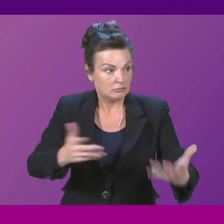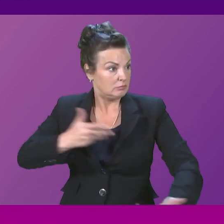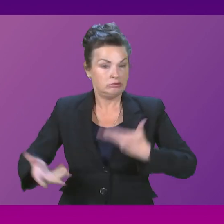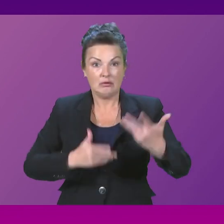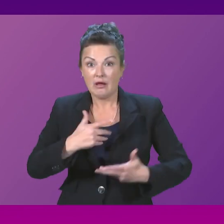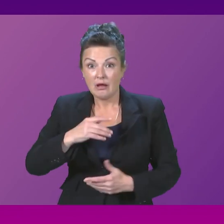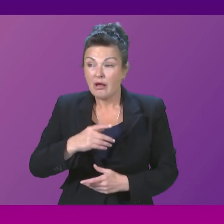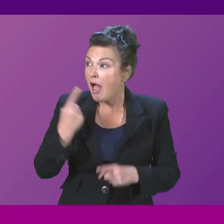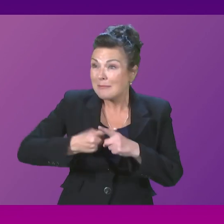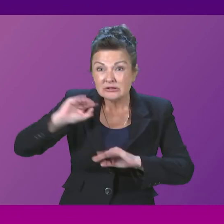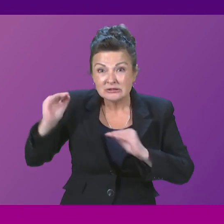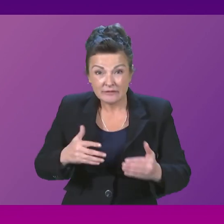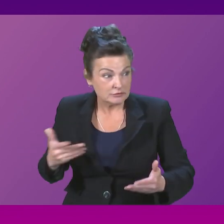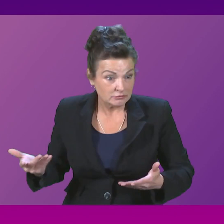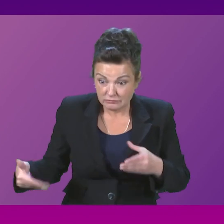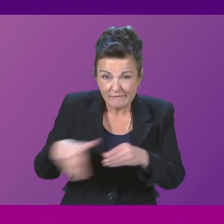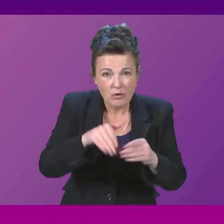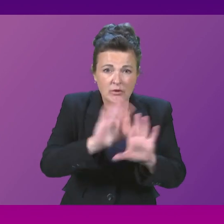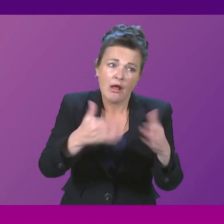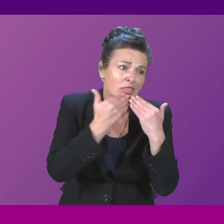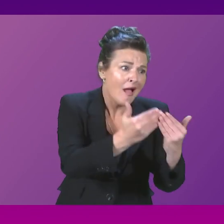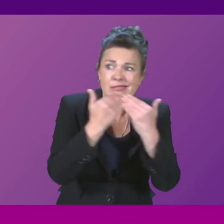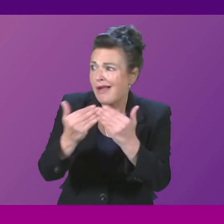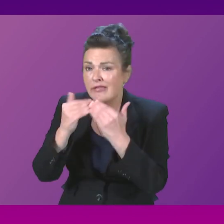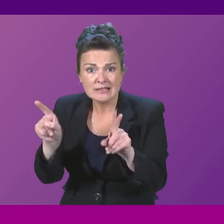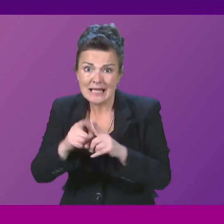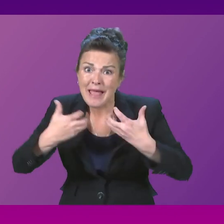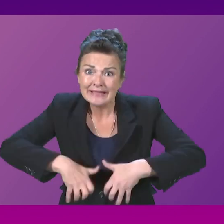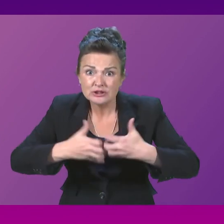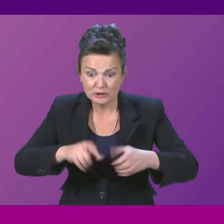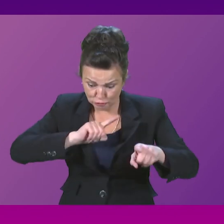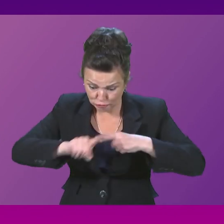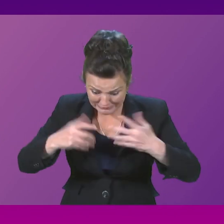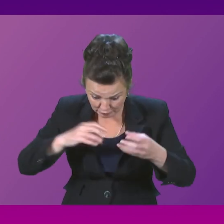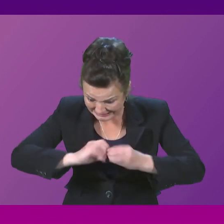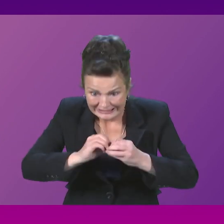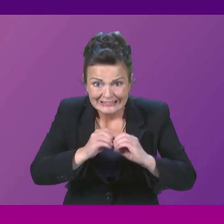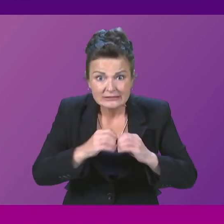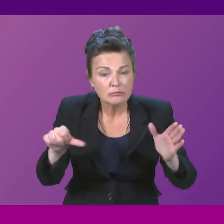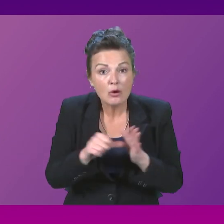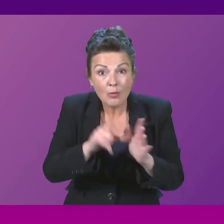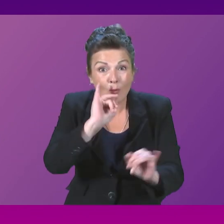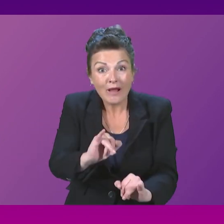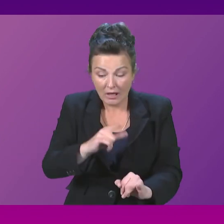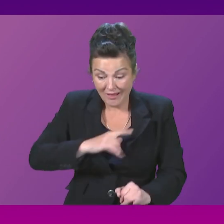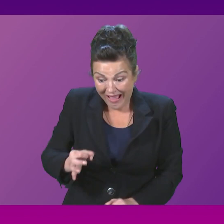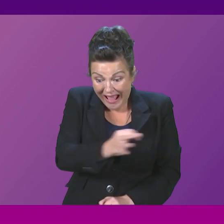I extend my grateful thanks along with my thanks to the engineers who fixed the problem—islanders faced the prospect of being cut off from the world for several days.